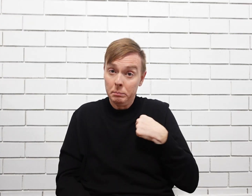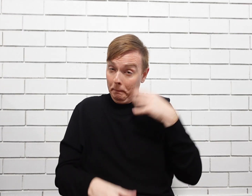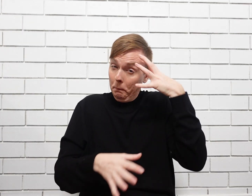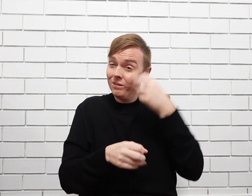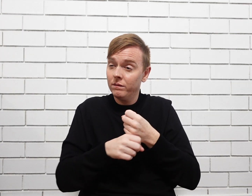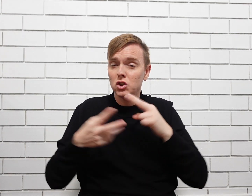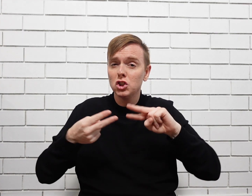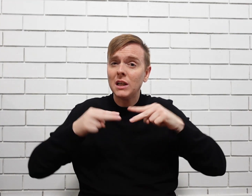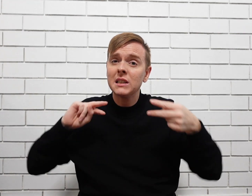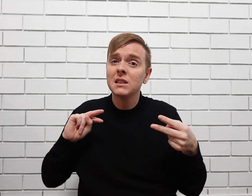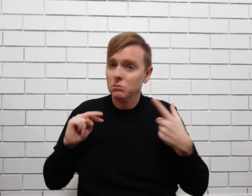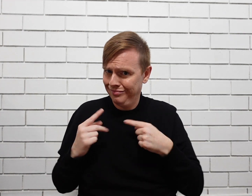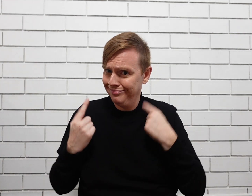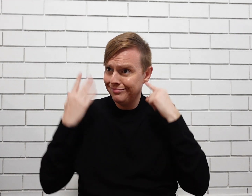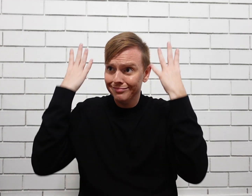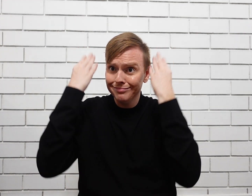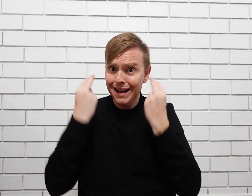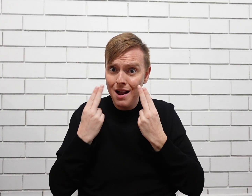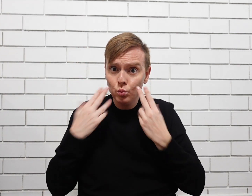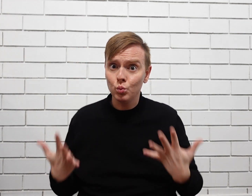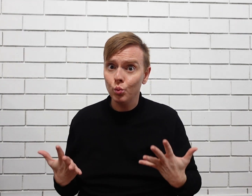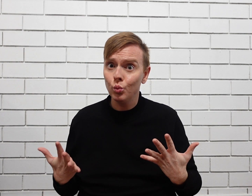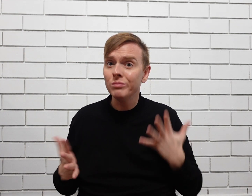I believe it was a genetic because I lost my hearing naturally.